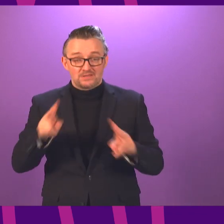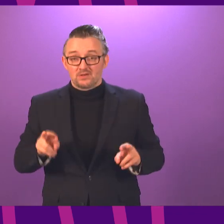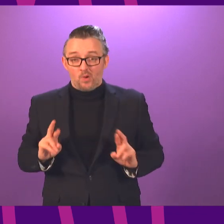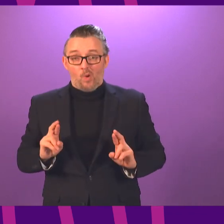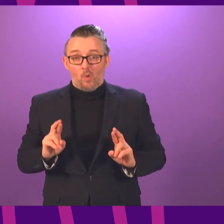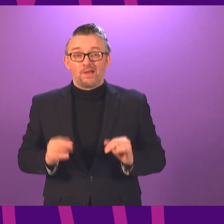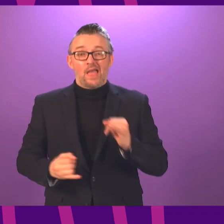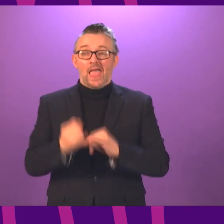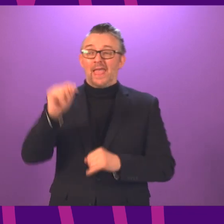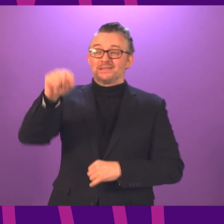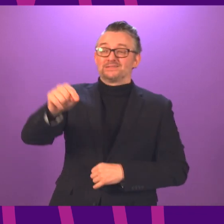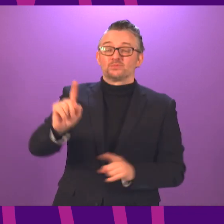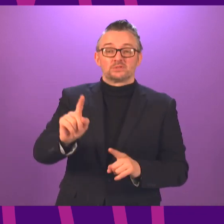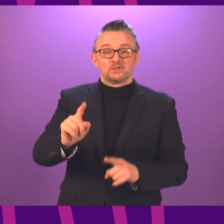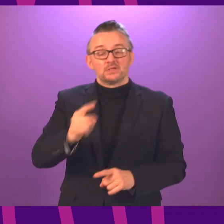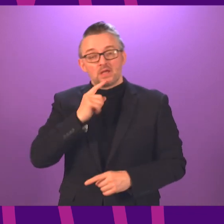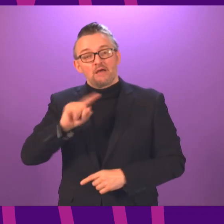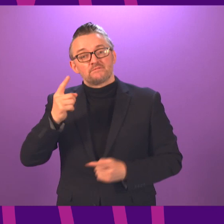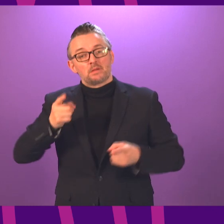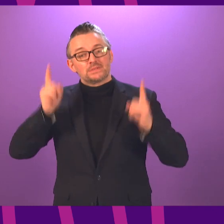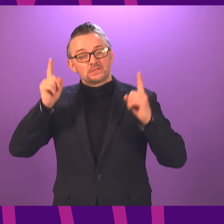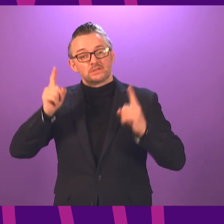The First Minister said that, in mid-March, the Scottish Government will publish proposals